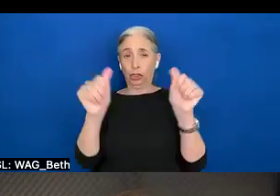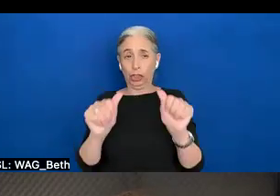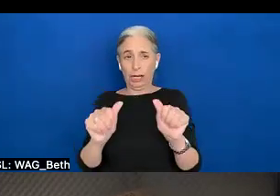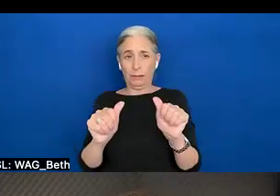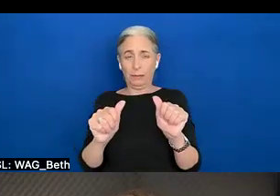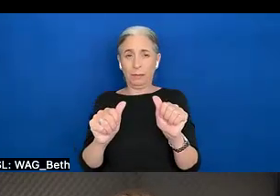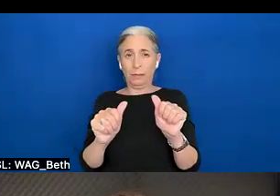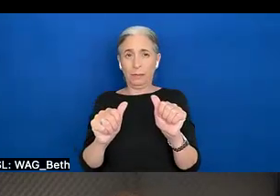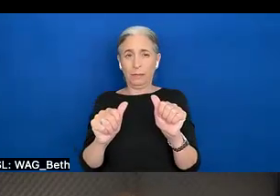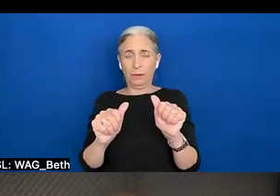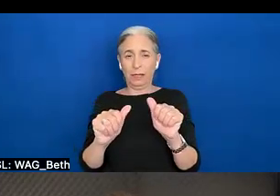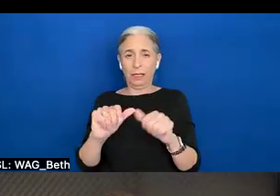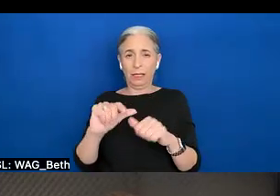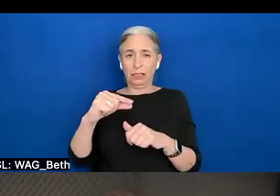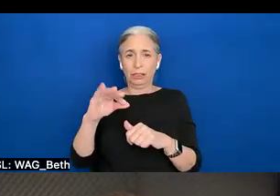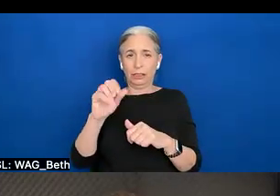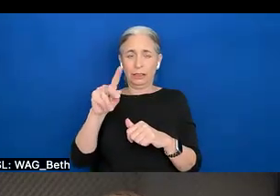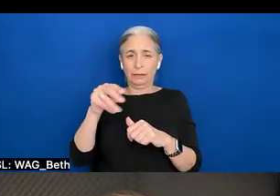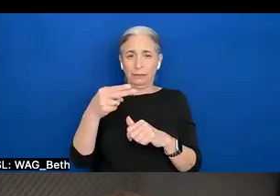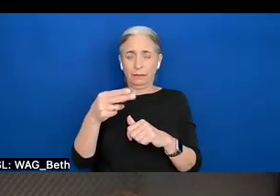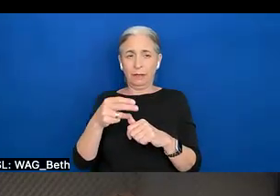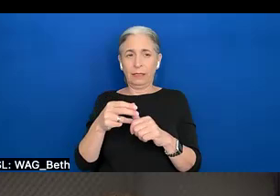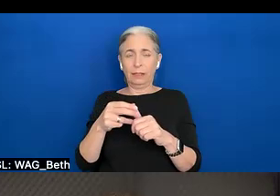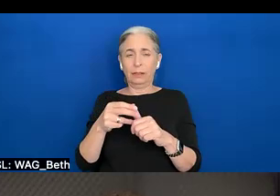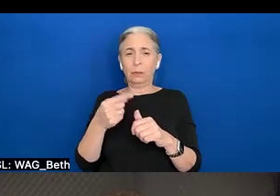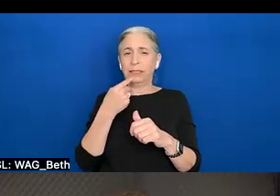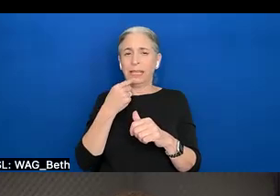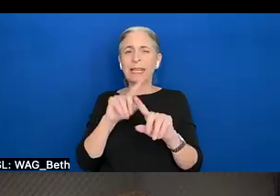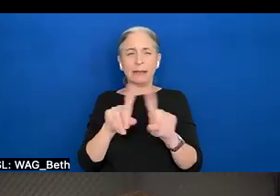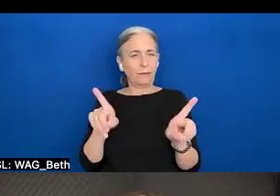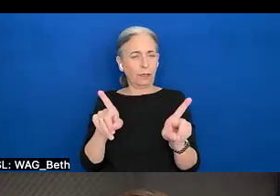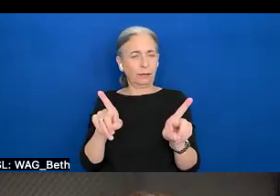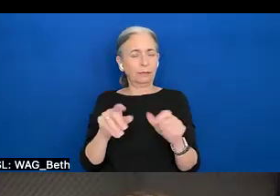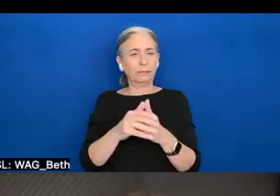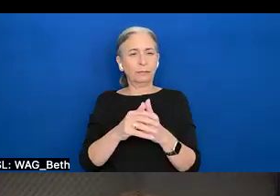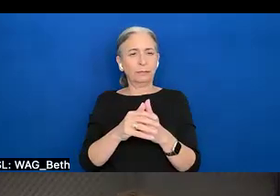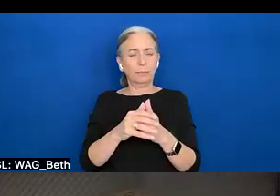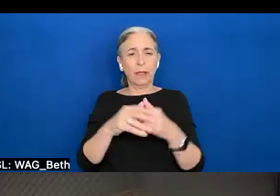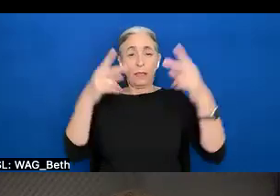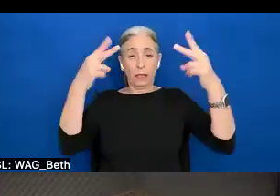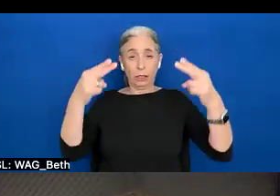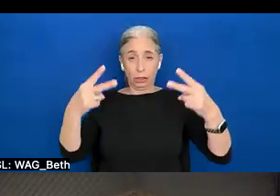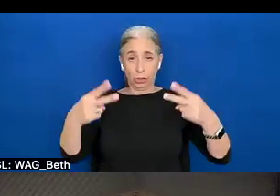But we pronounce the glyph in a different way. There is a code behind it, probably.